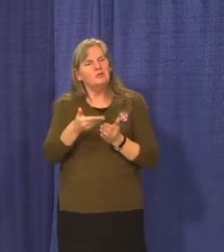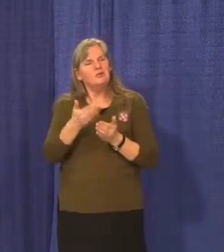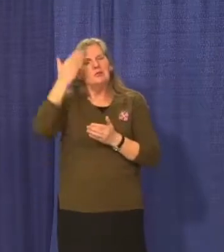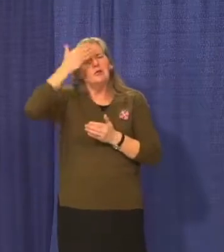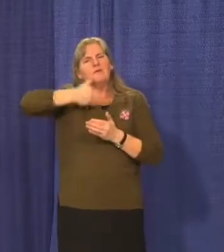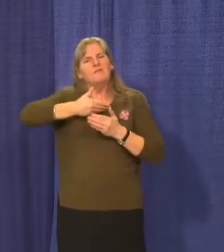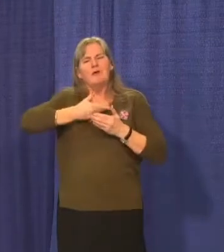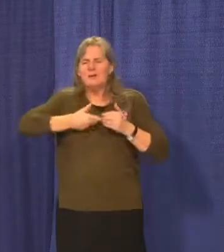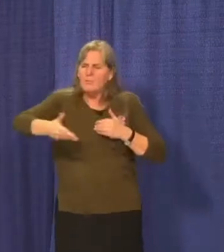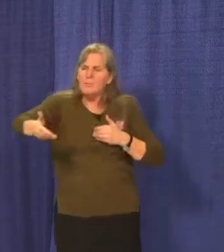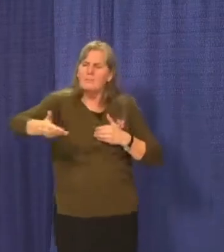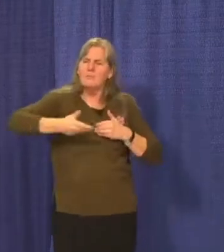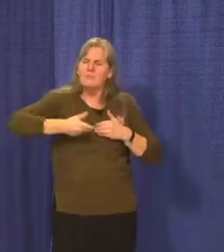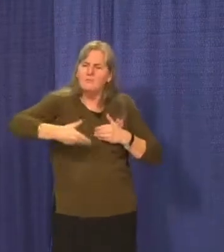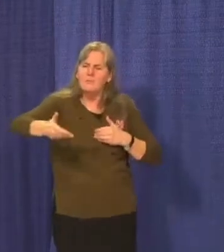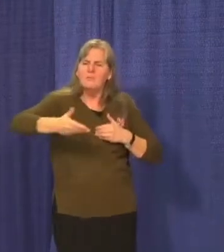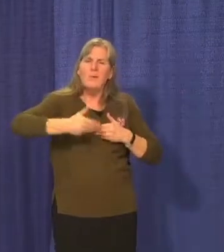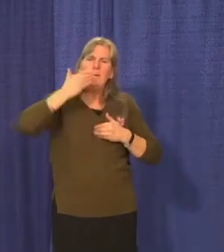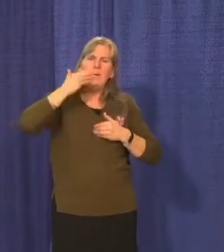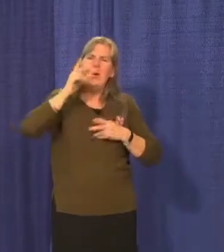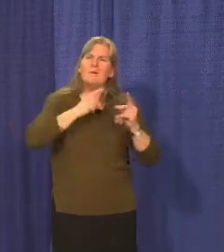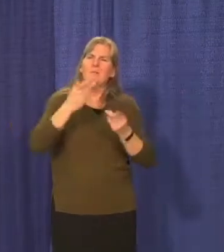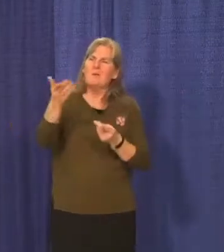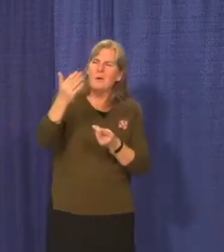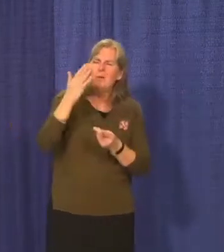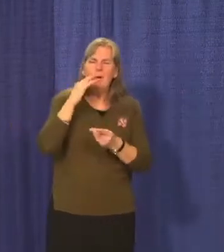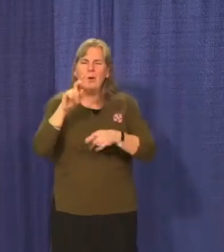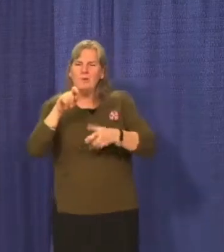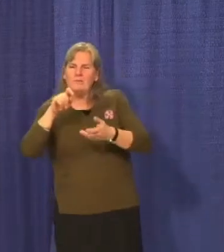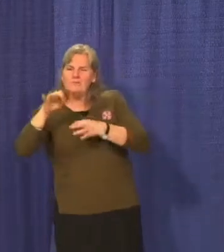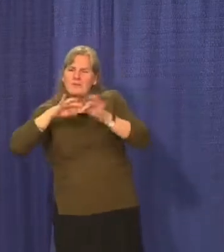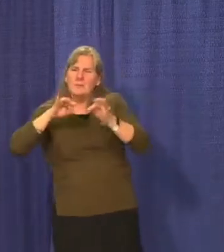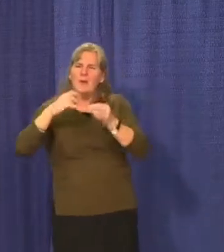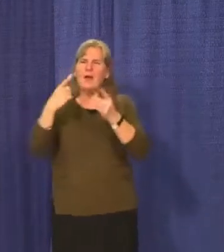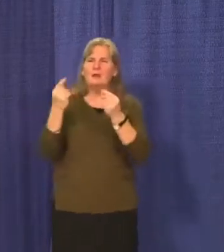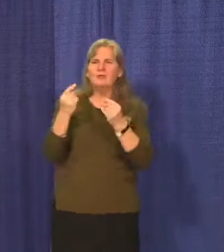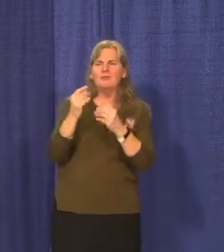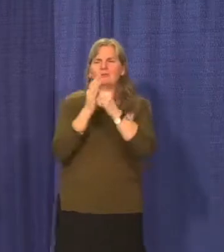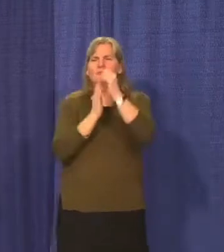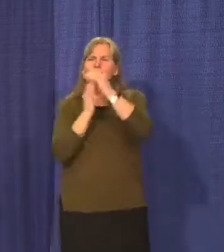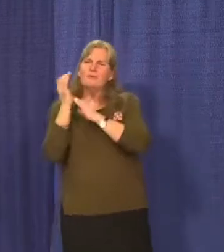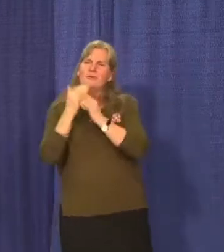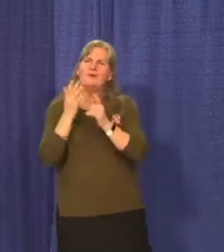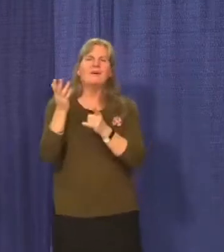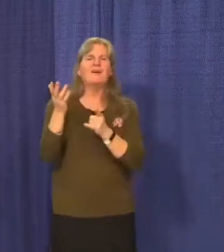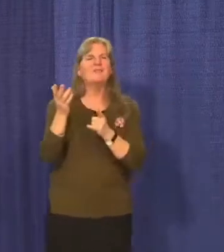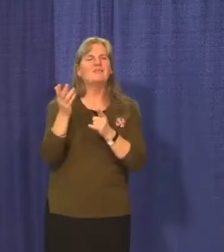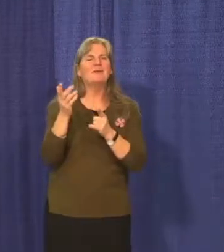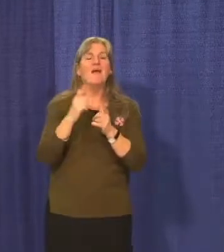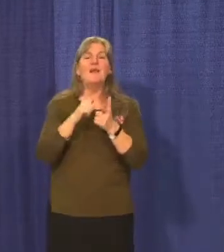she knows many of the community folks and she can help orient people. But after a time, when things